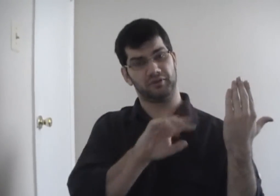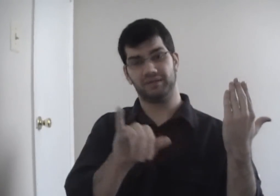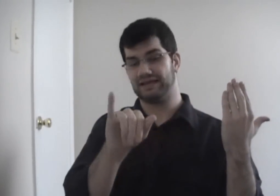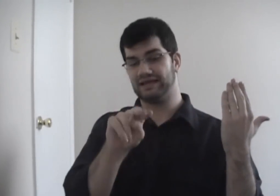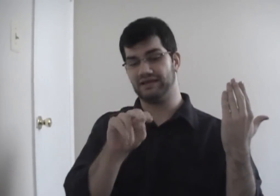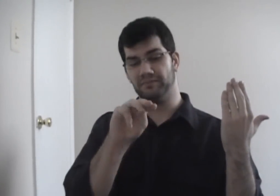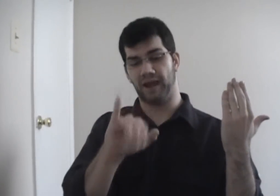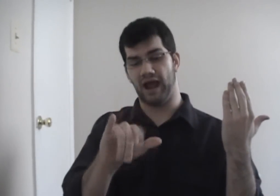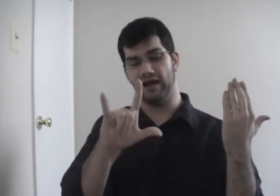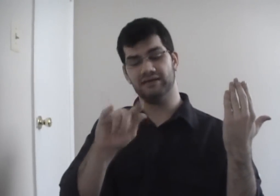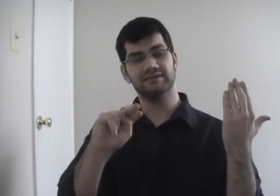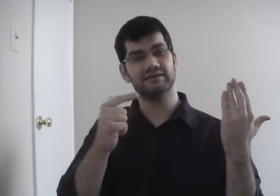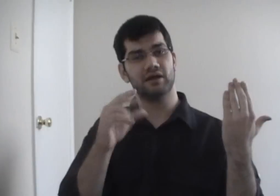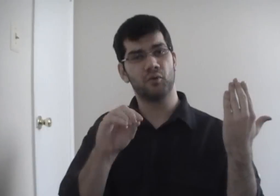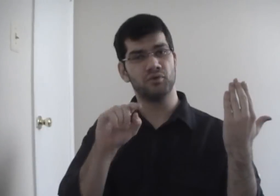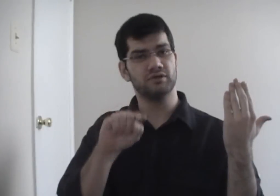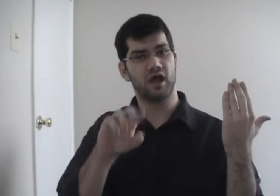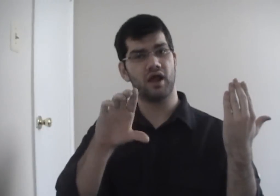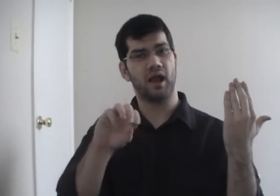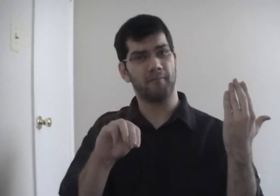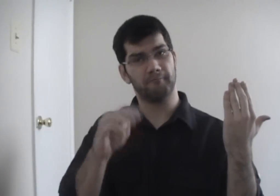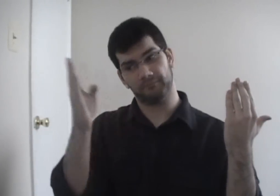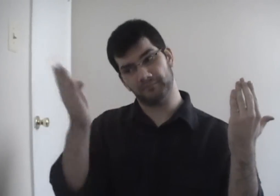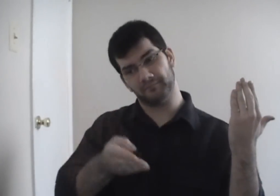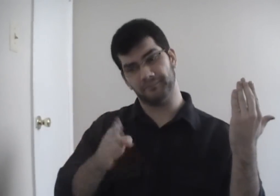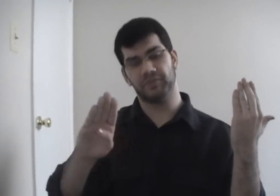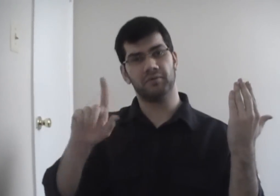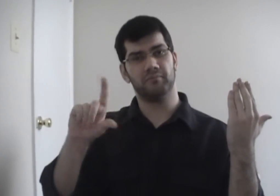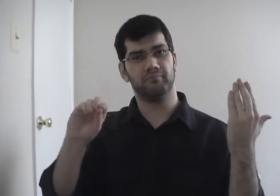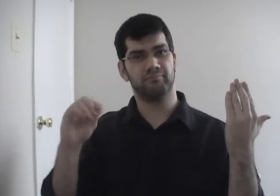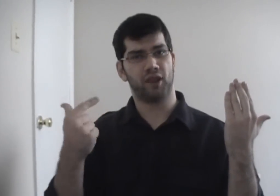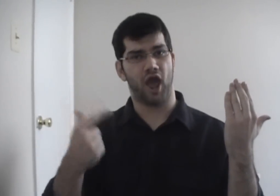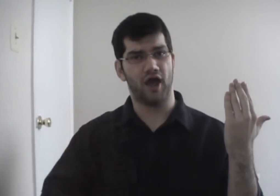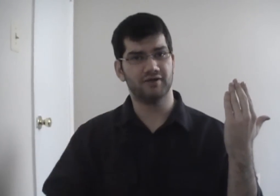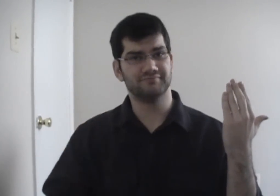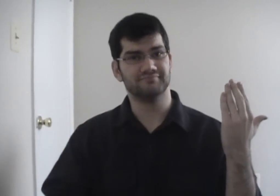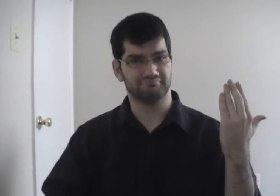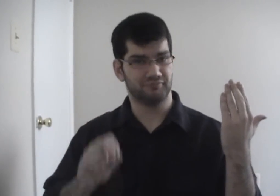http://www.inmylngo.com/blog